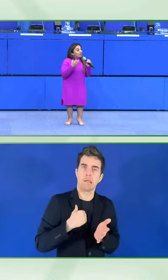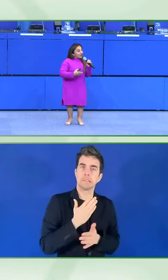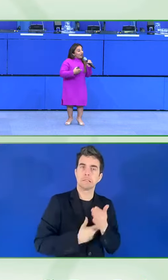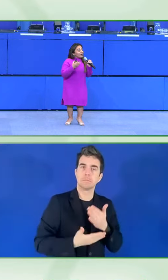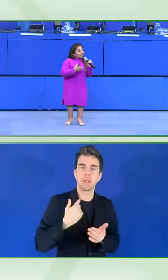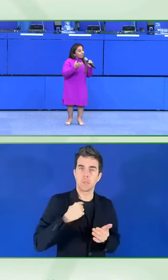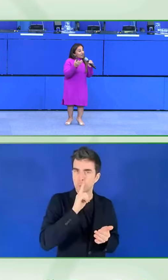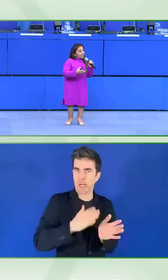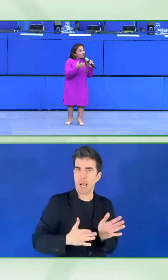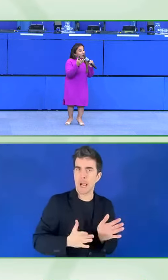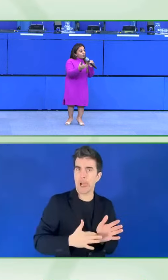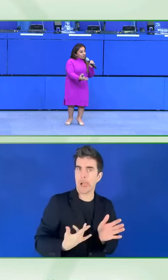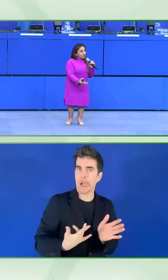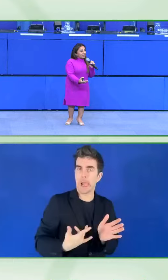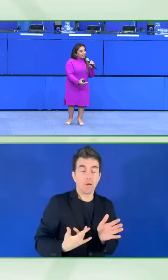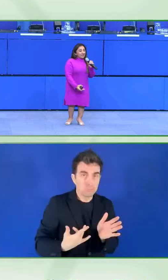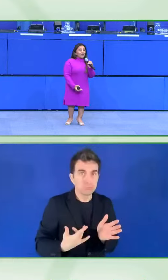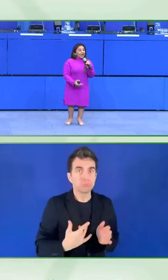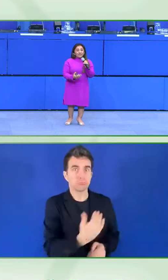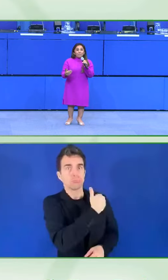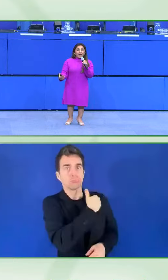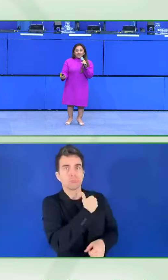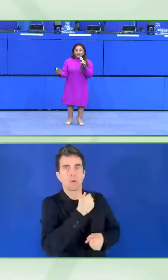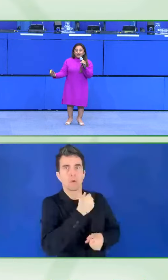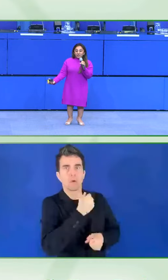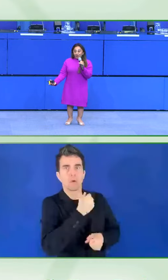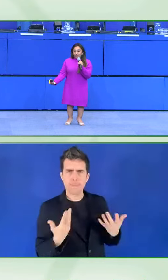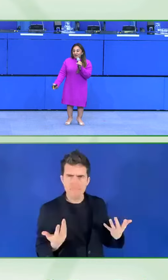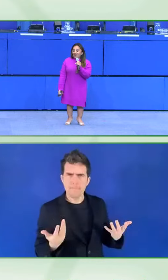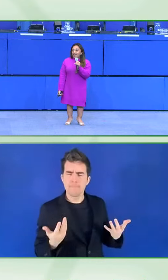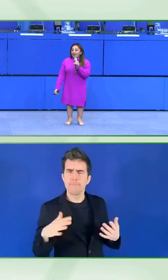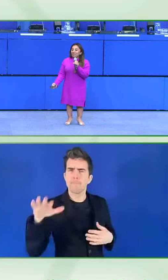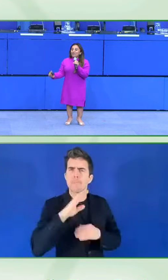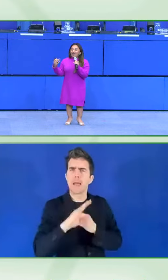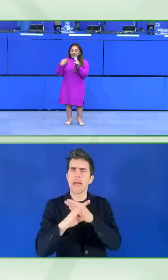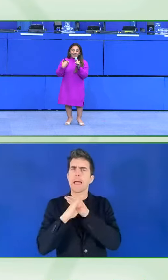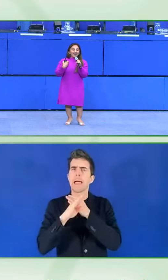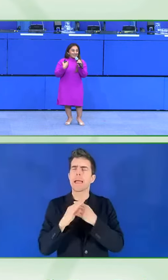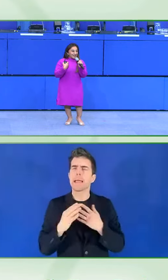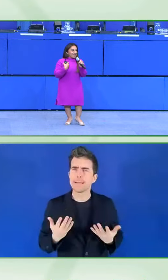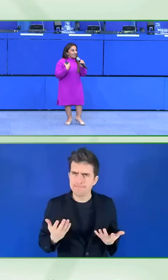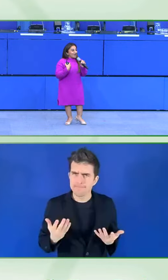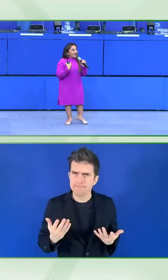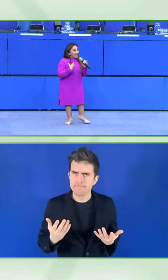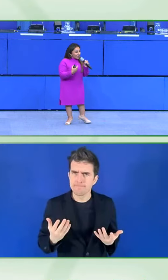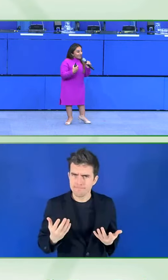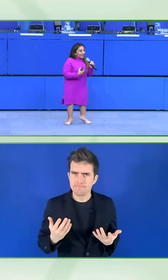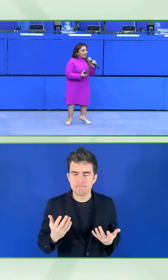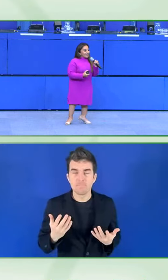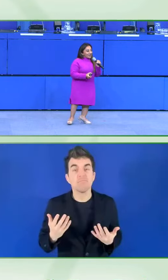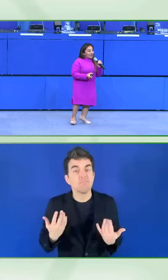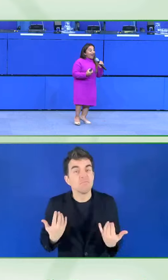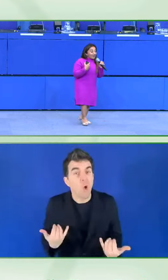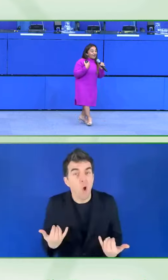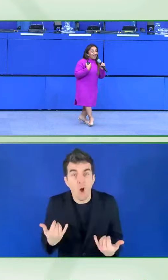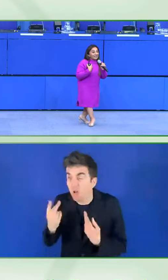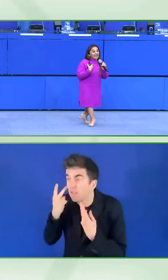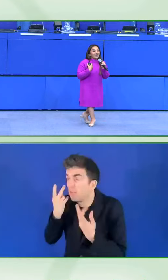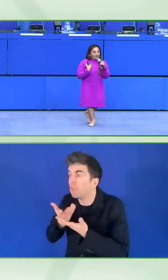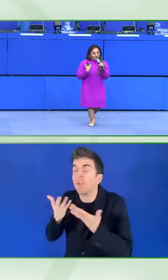contribution to the stories I needed to read. I never read one story or so one character of a disabled person.